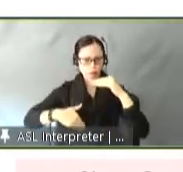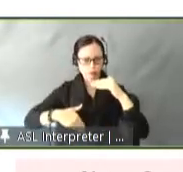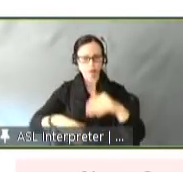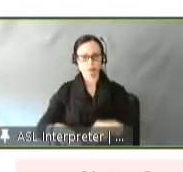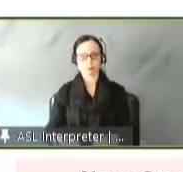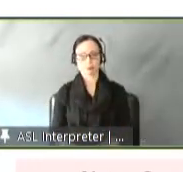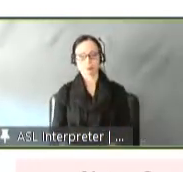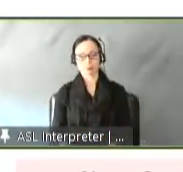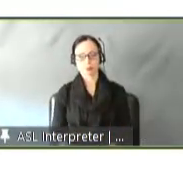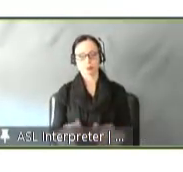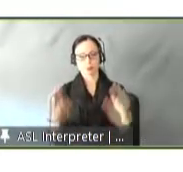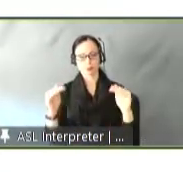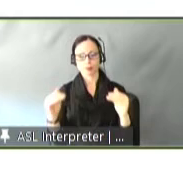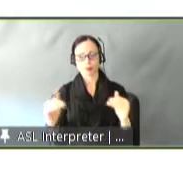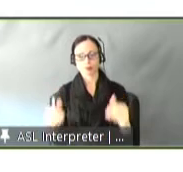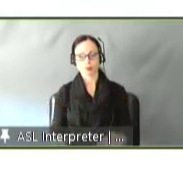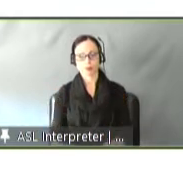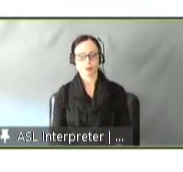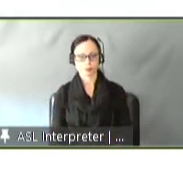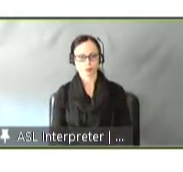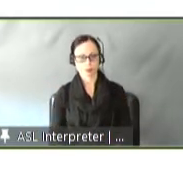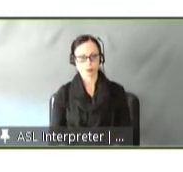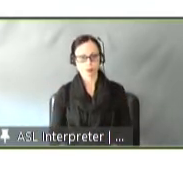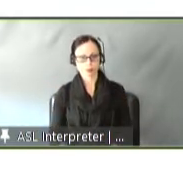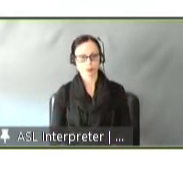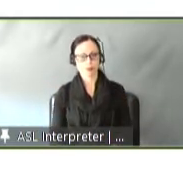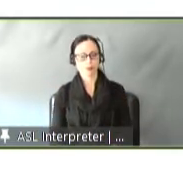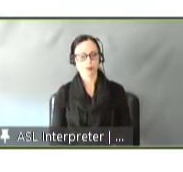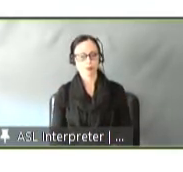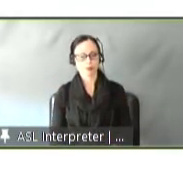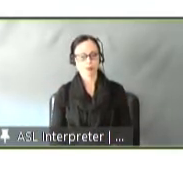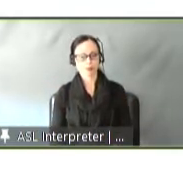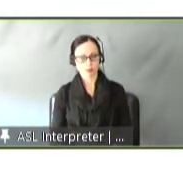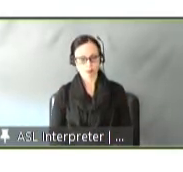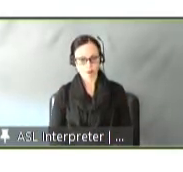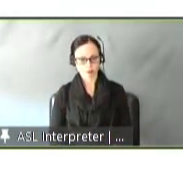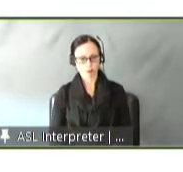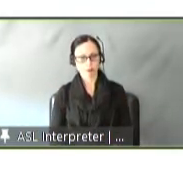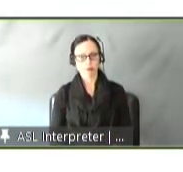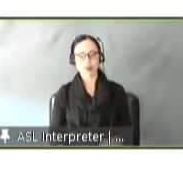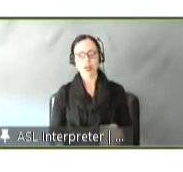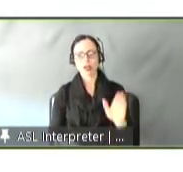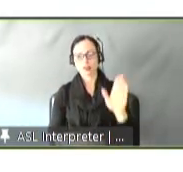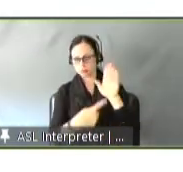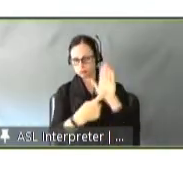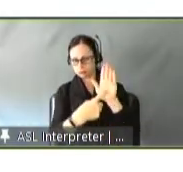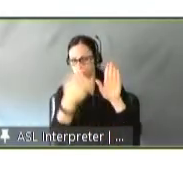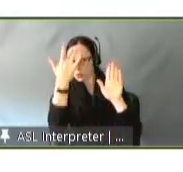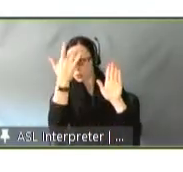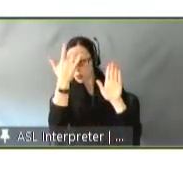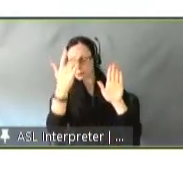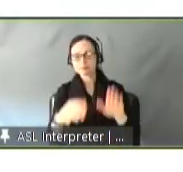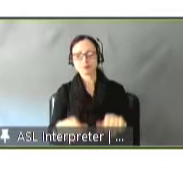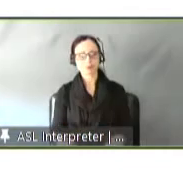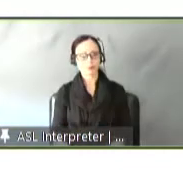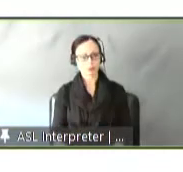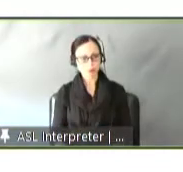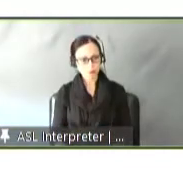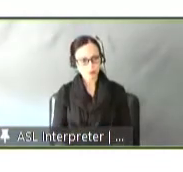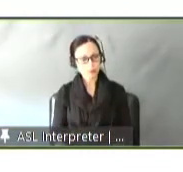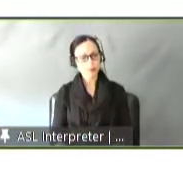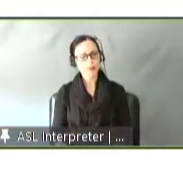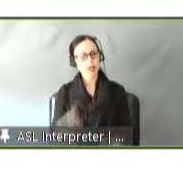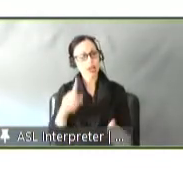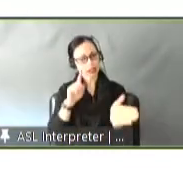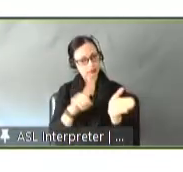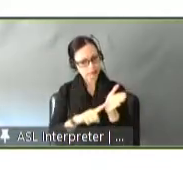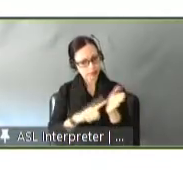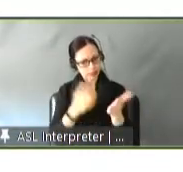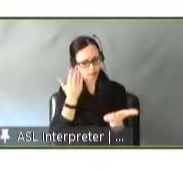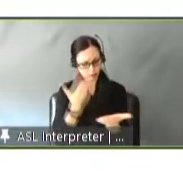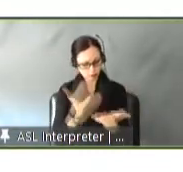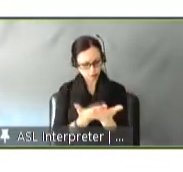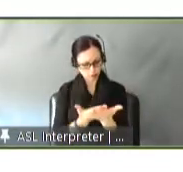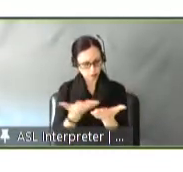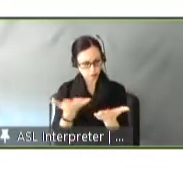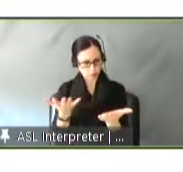Next. So, I showed this data, because these are one of the few studies that showed the durability